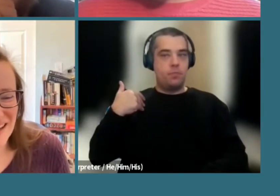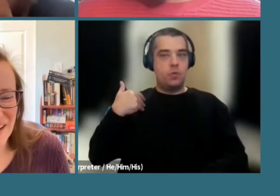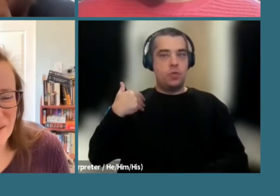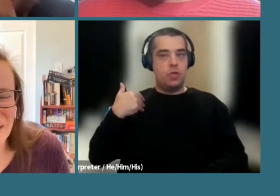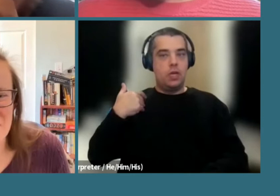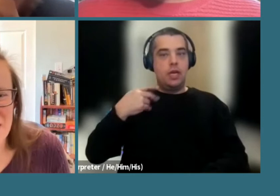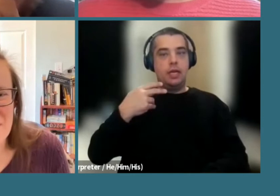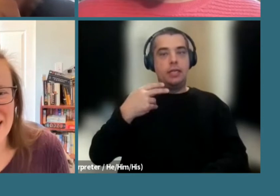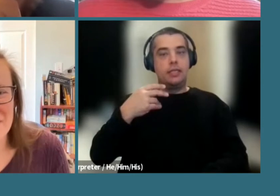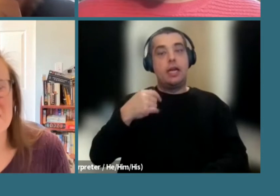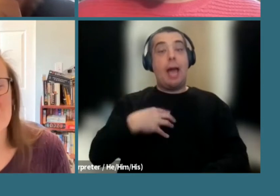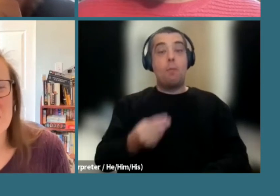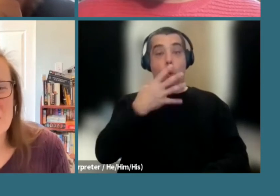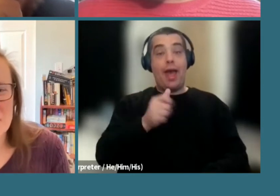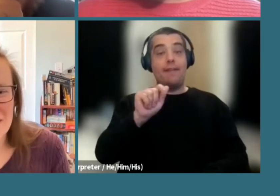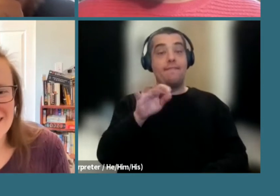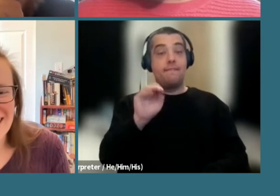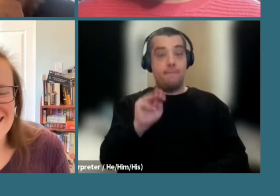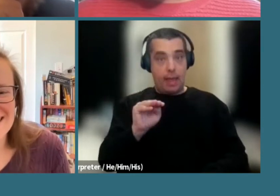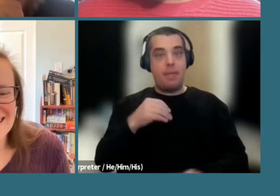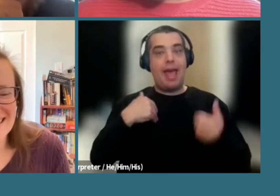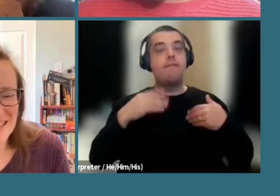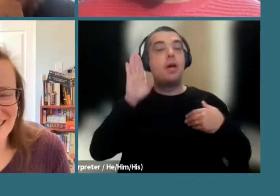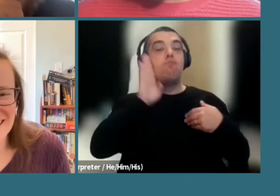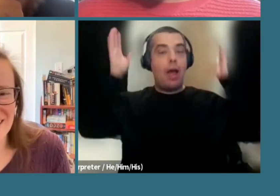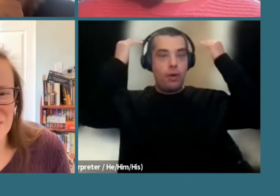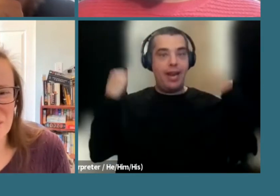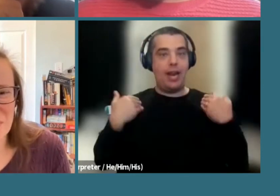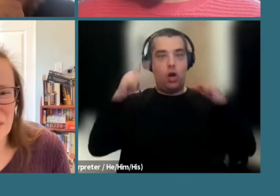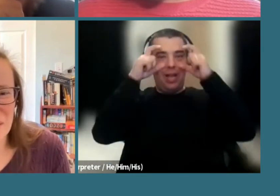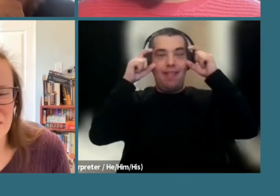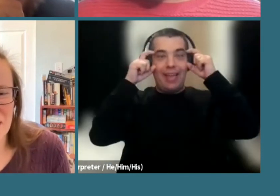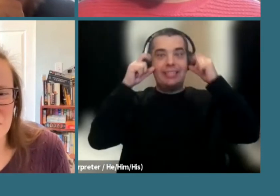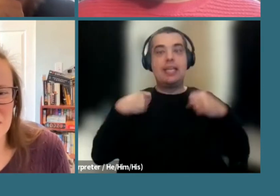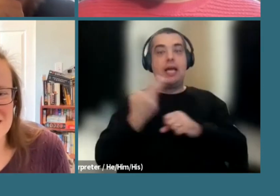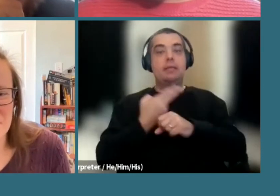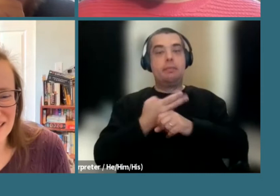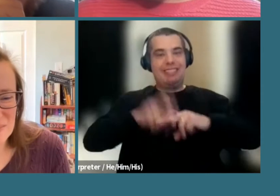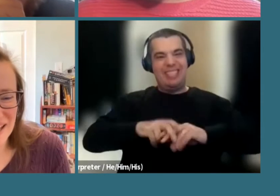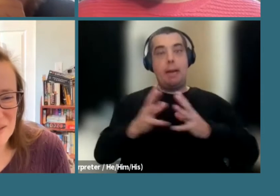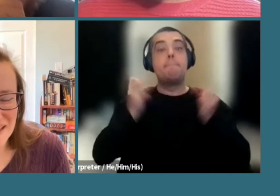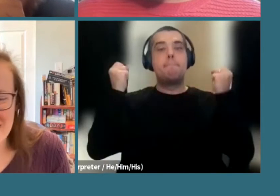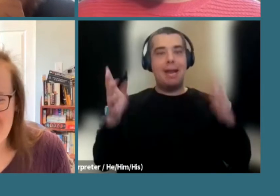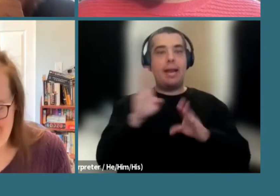I'm white, I’m femme. I have brown hair and glasses, and I'm sitting in a cluttered room with a lot of books and plants behind me.